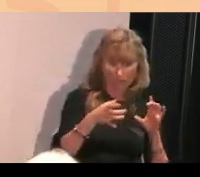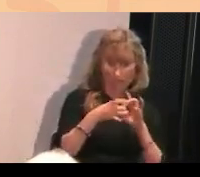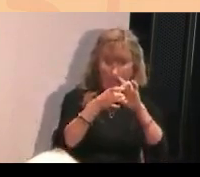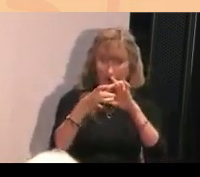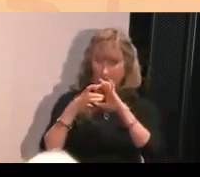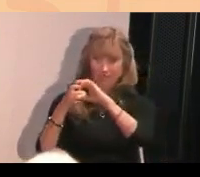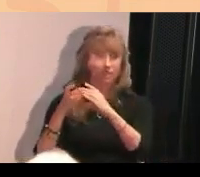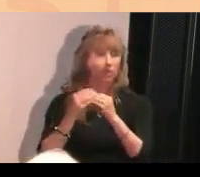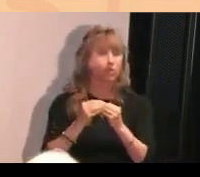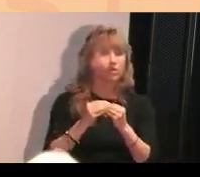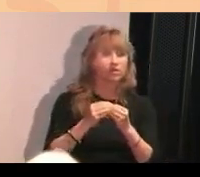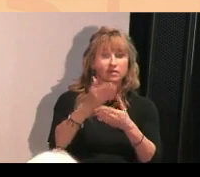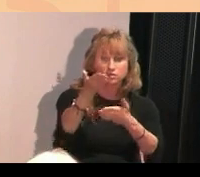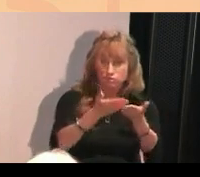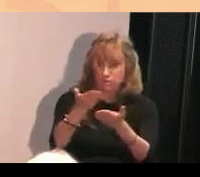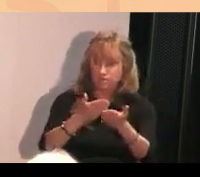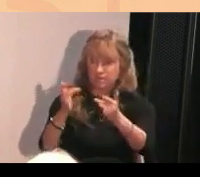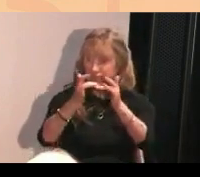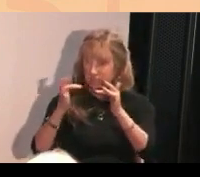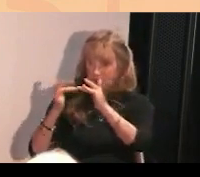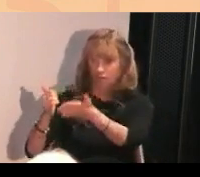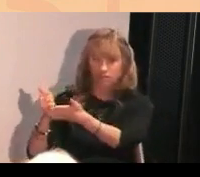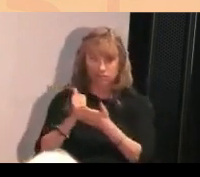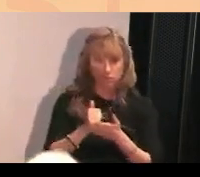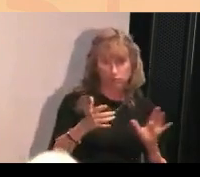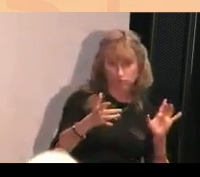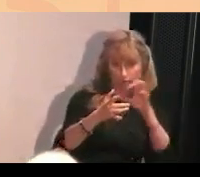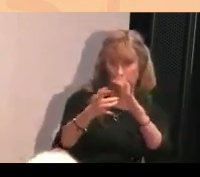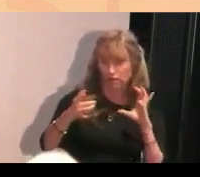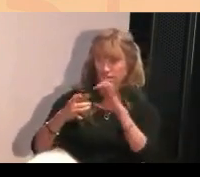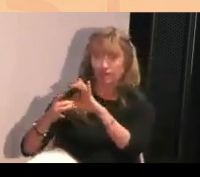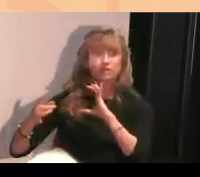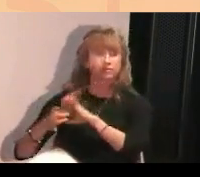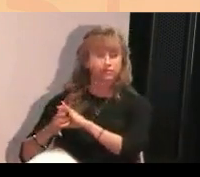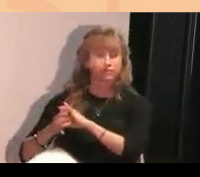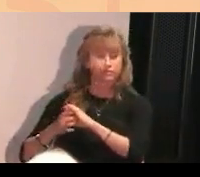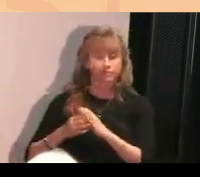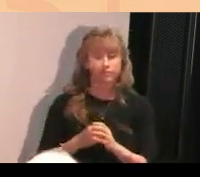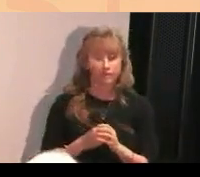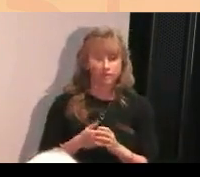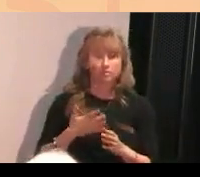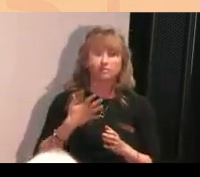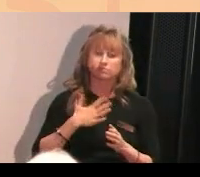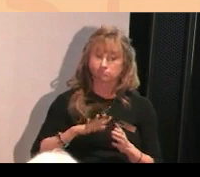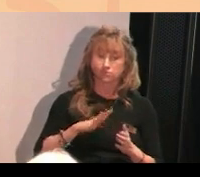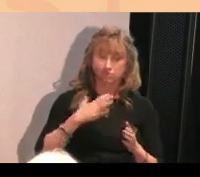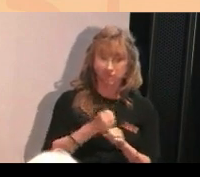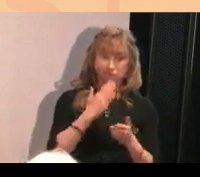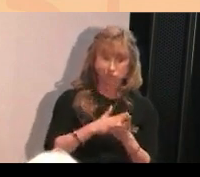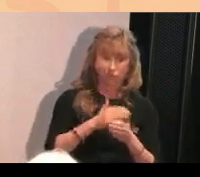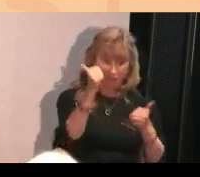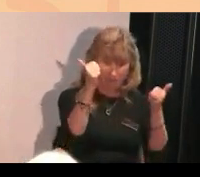and supports already available to them helping artists to navigate the industry and its pitfalls